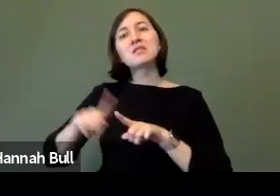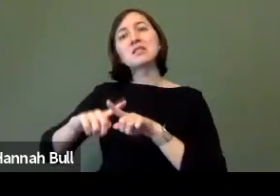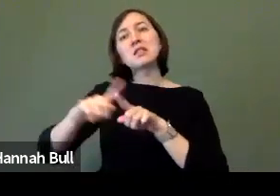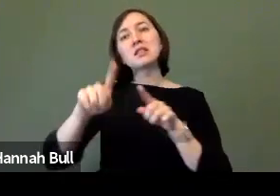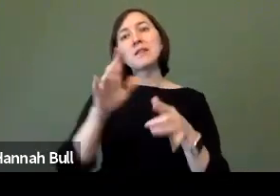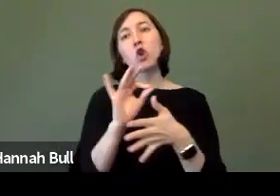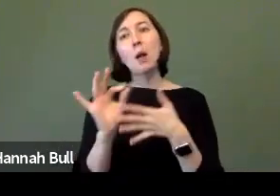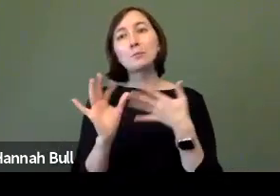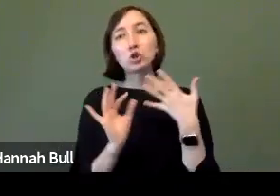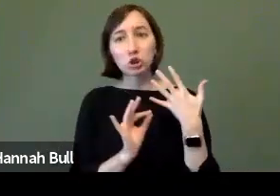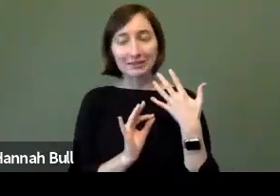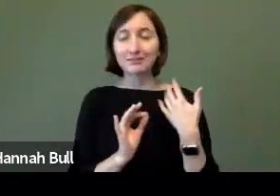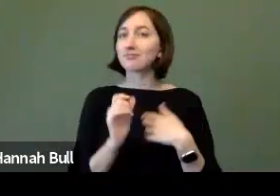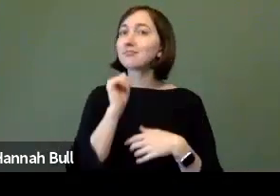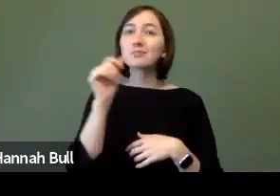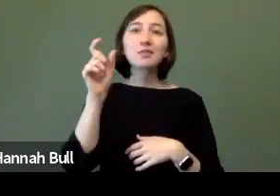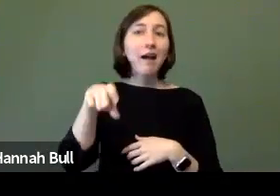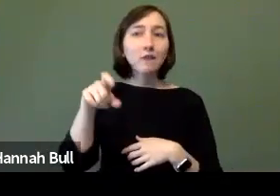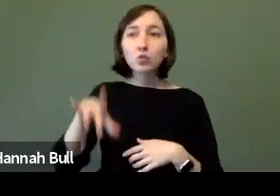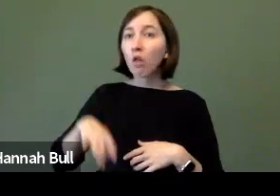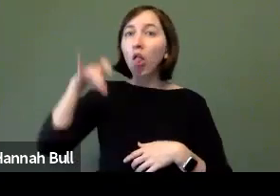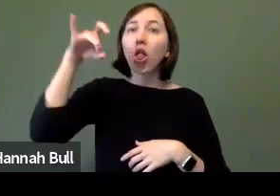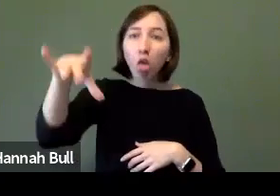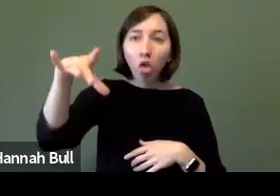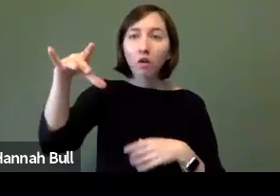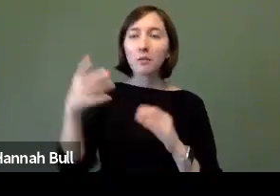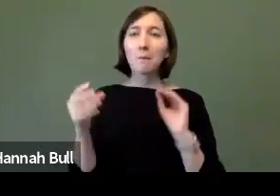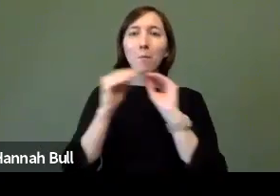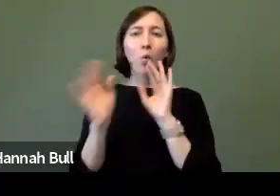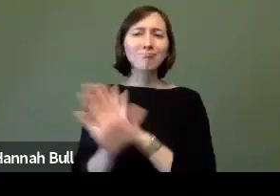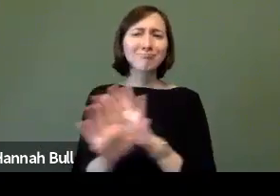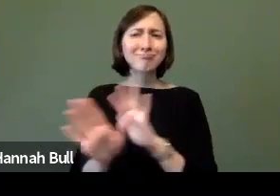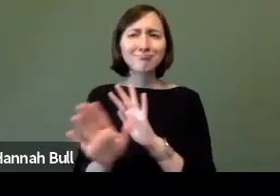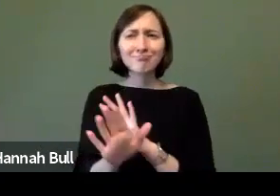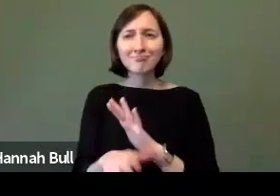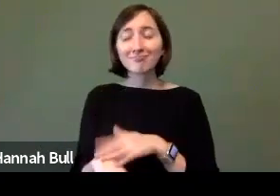and I don't have to spend extra money on resources when I'm already spending extra money on grocery delivery.